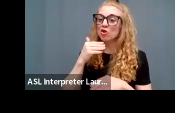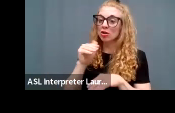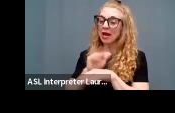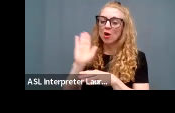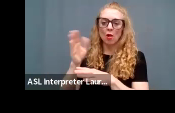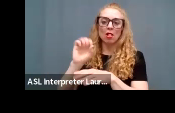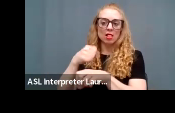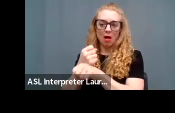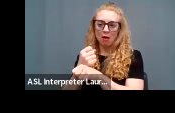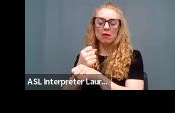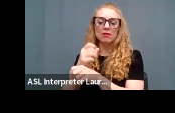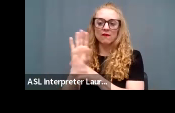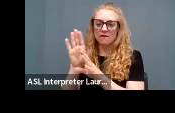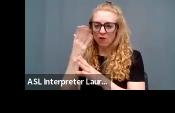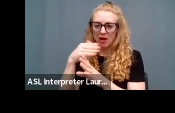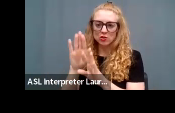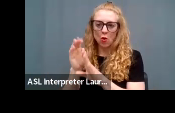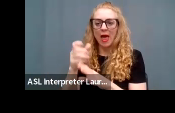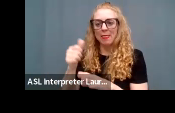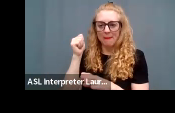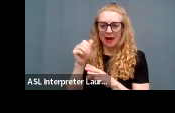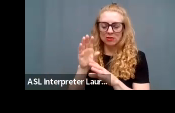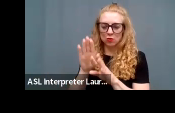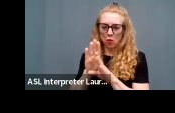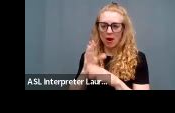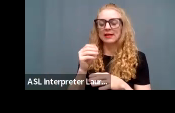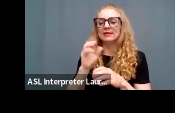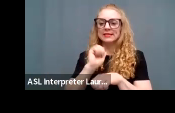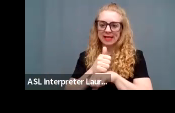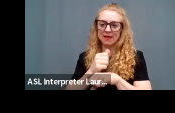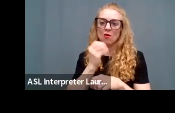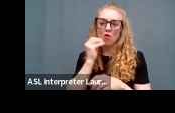front door and the back door if they're not locked it will set my home alarm system to home it will